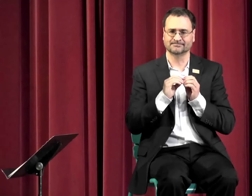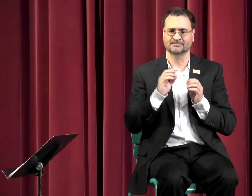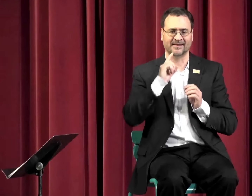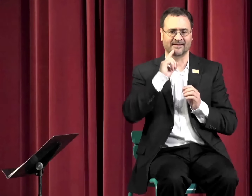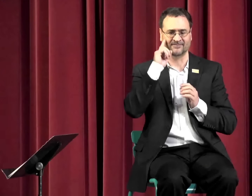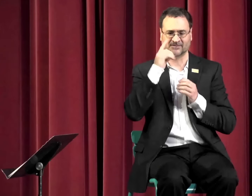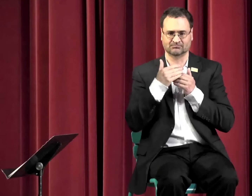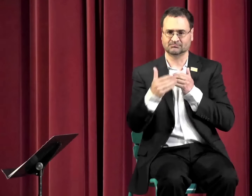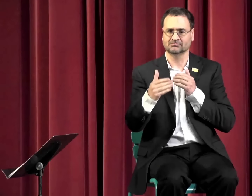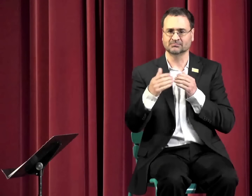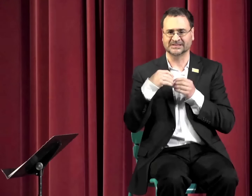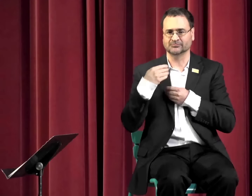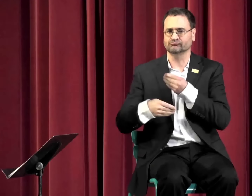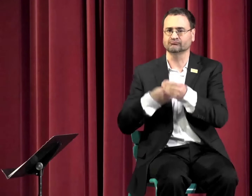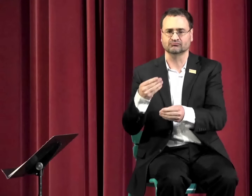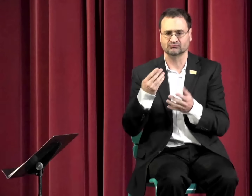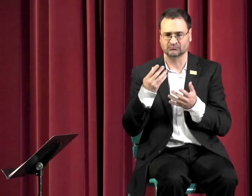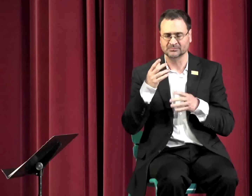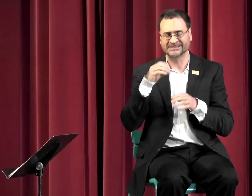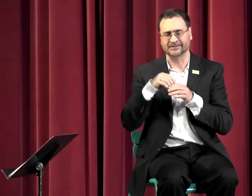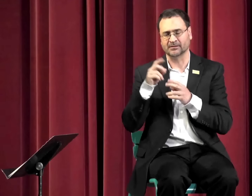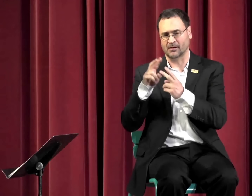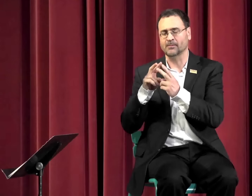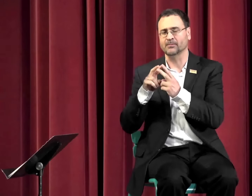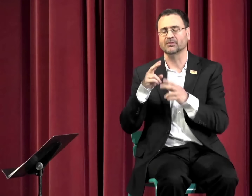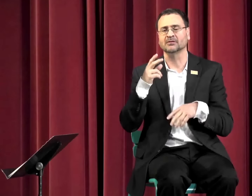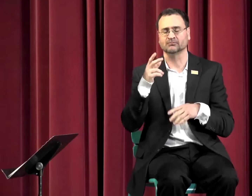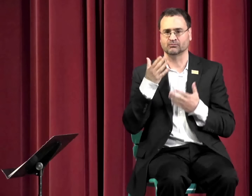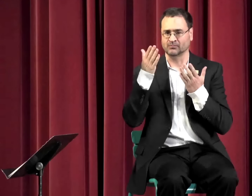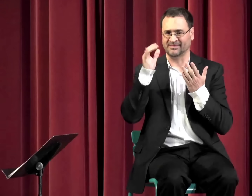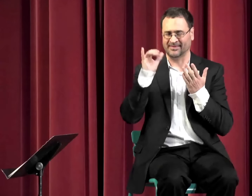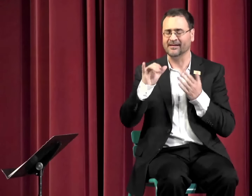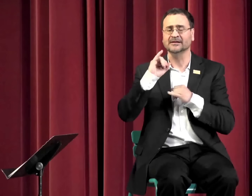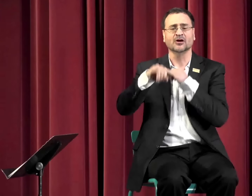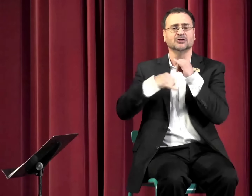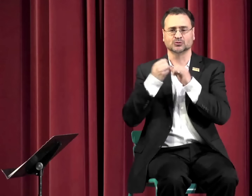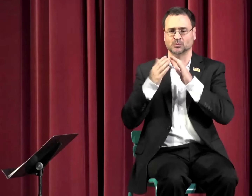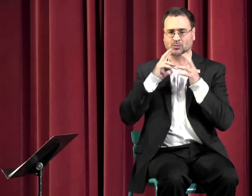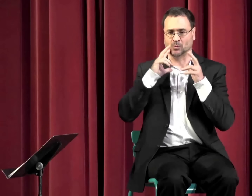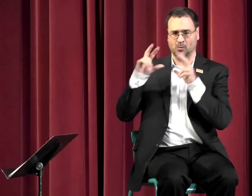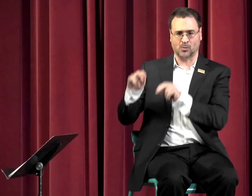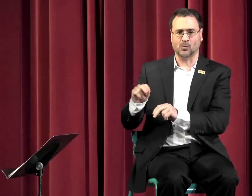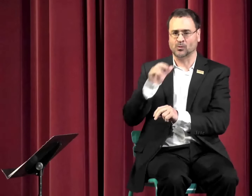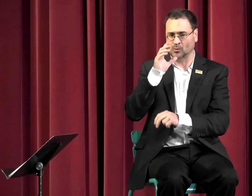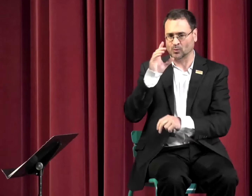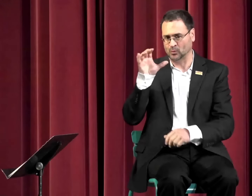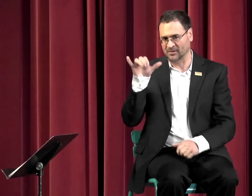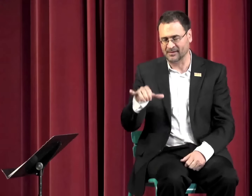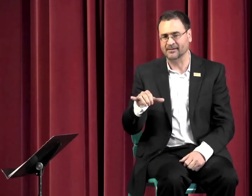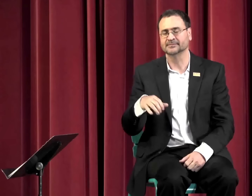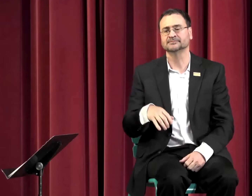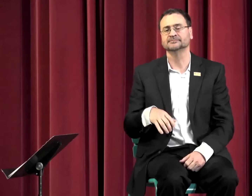Deaf genes - a couple organized this community come together to say